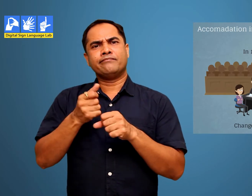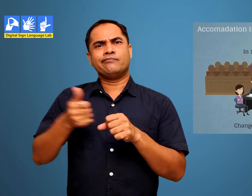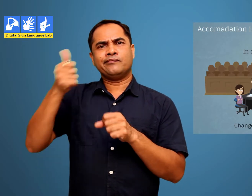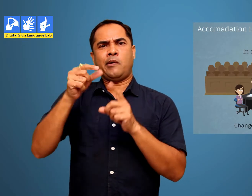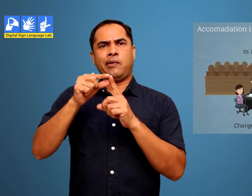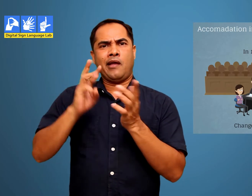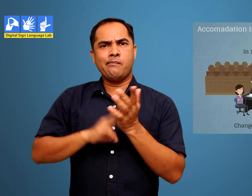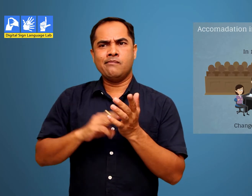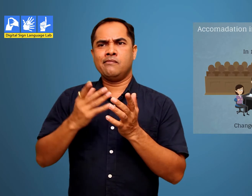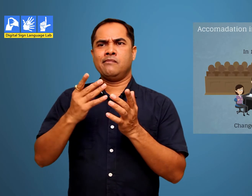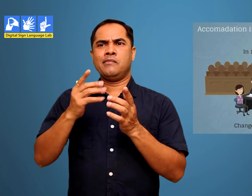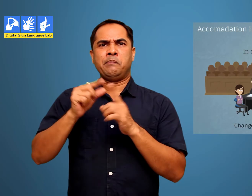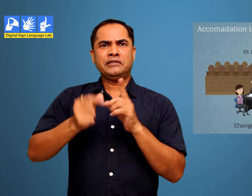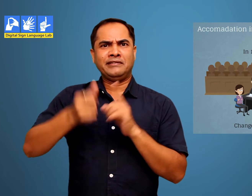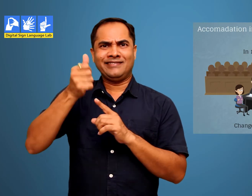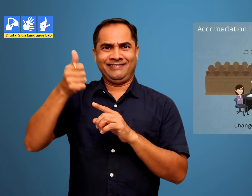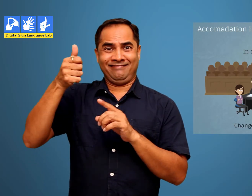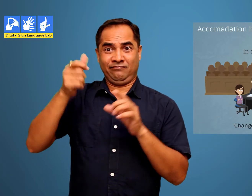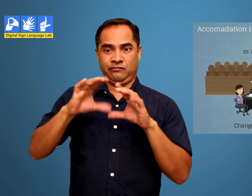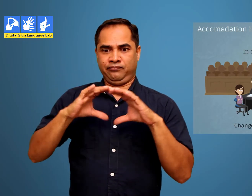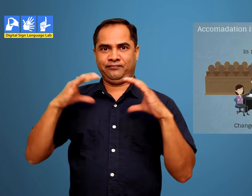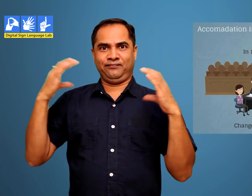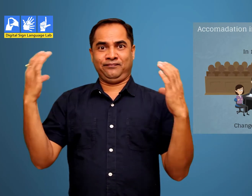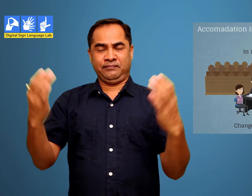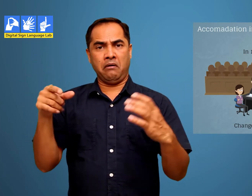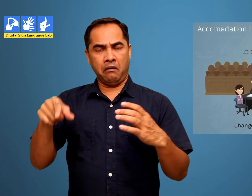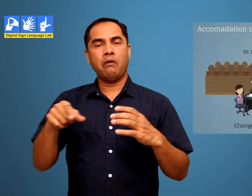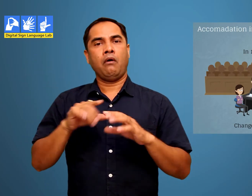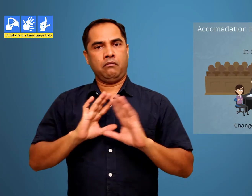The government prescribes that the number of Dutch and french-speaking